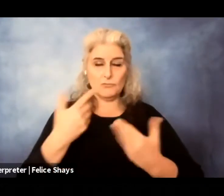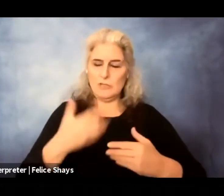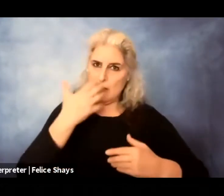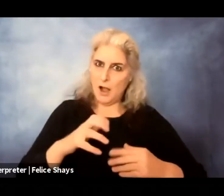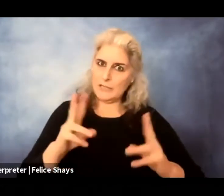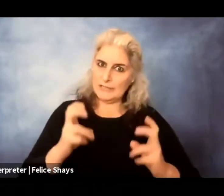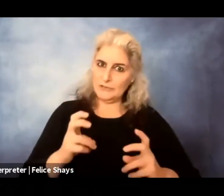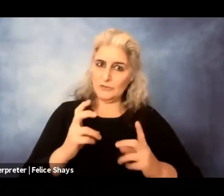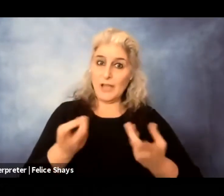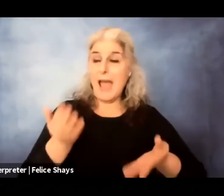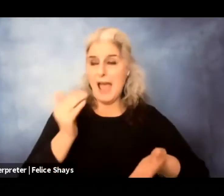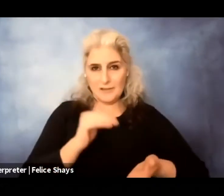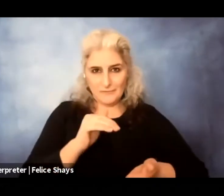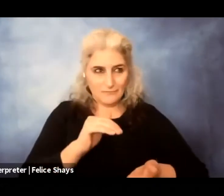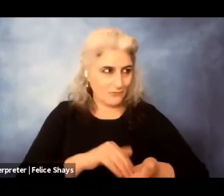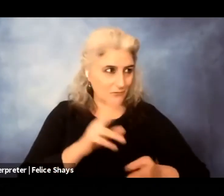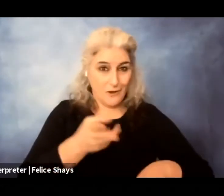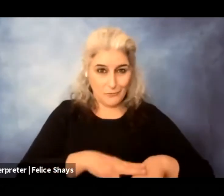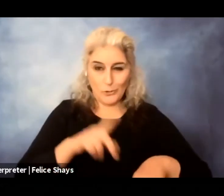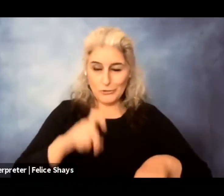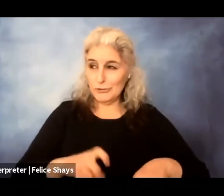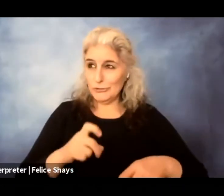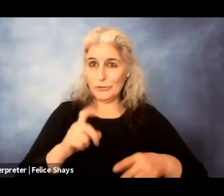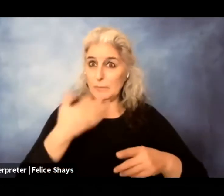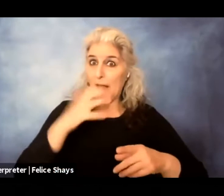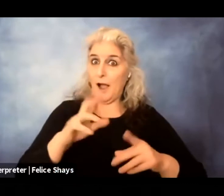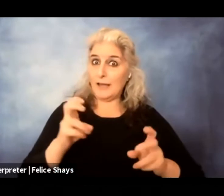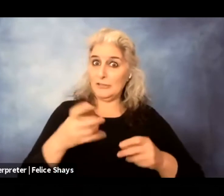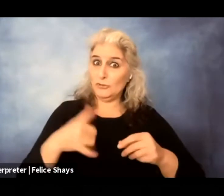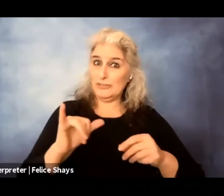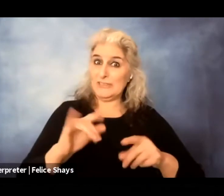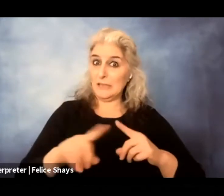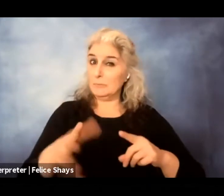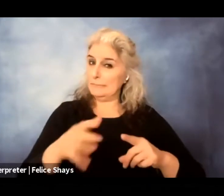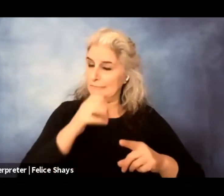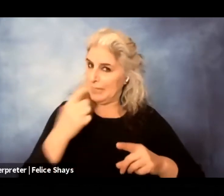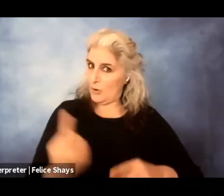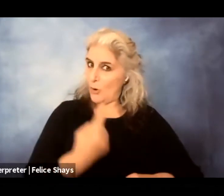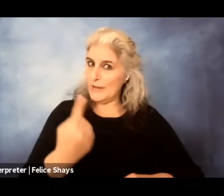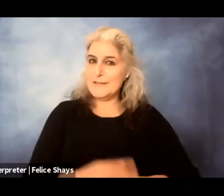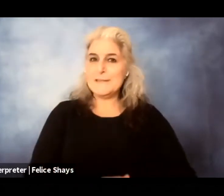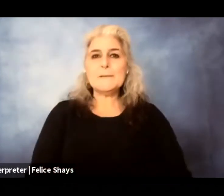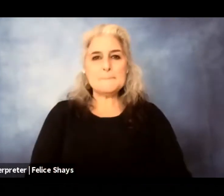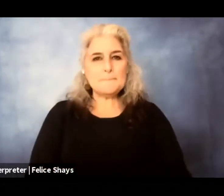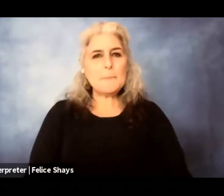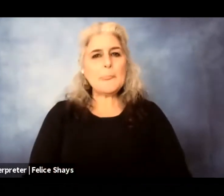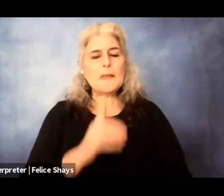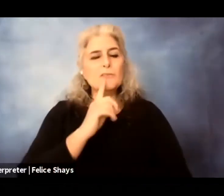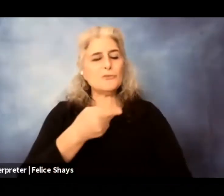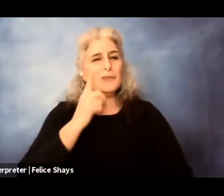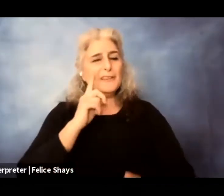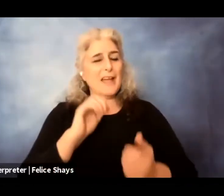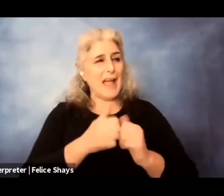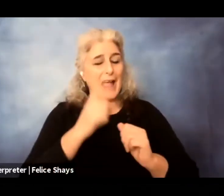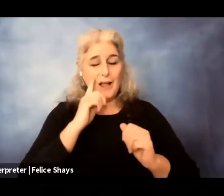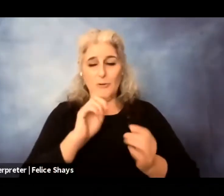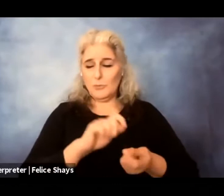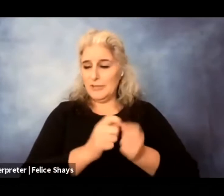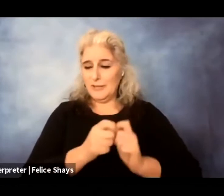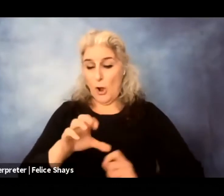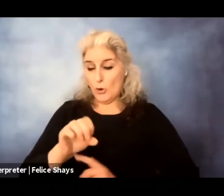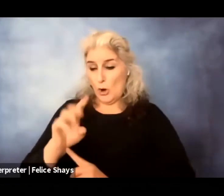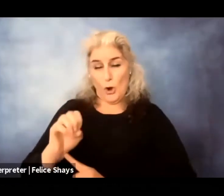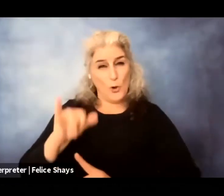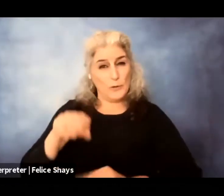housing should be a burning issue of this time um it to code it in old computer systems we